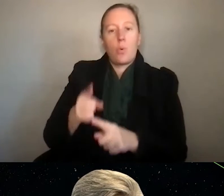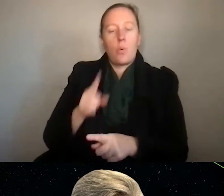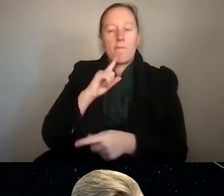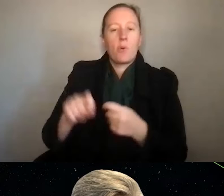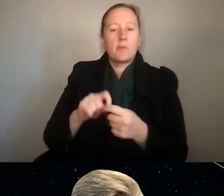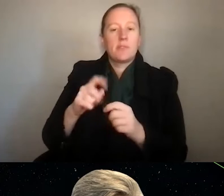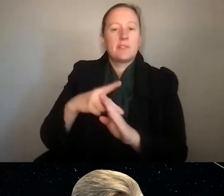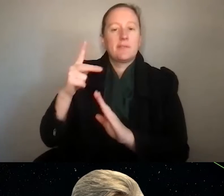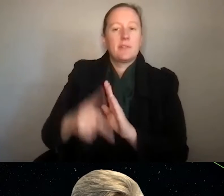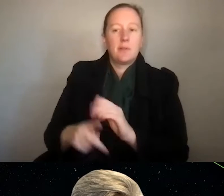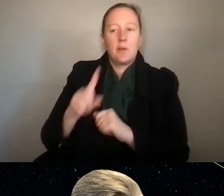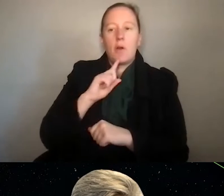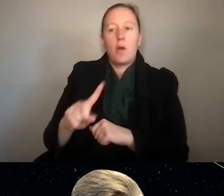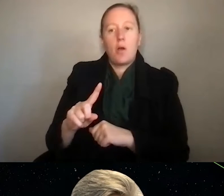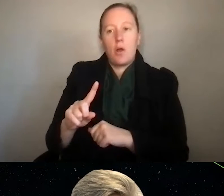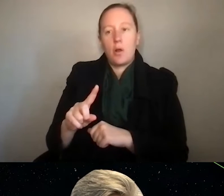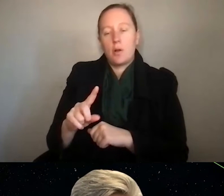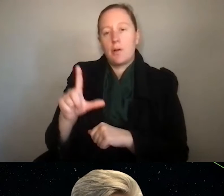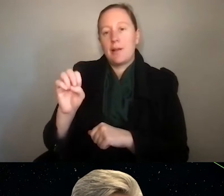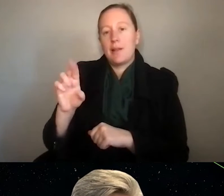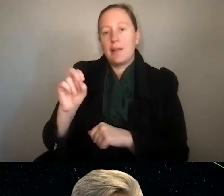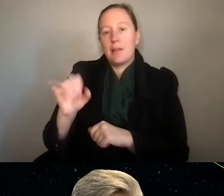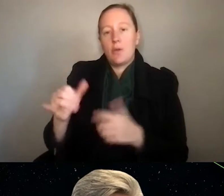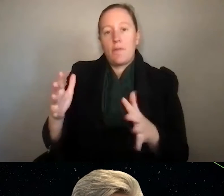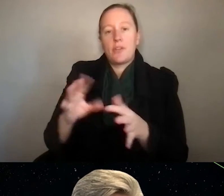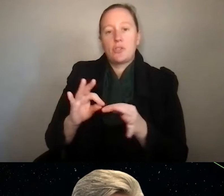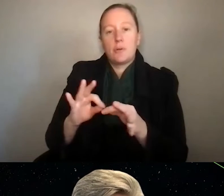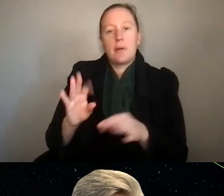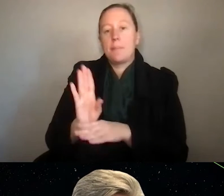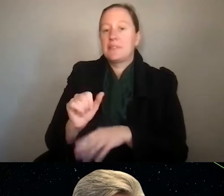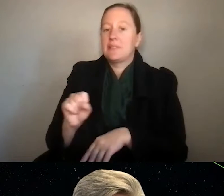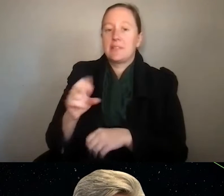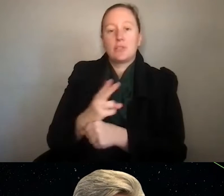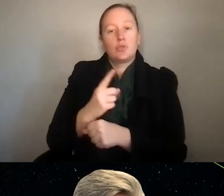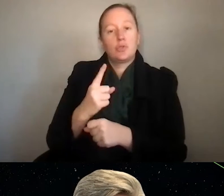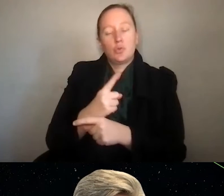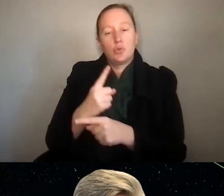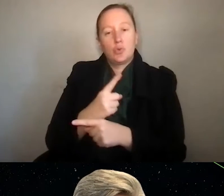As Leroy mentioned, business as usual, but business as usual is look at our goals